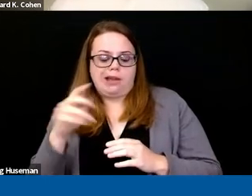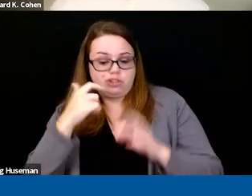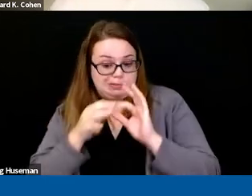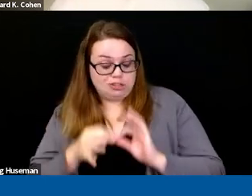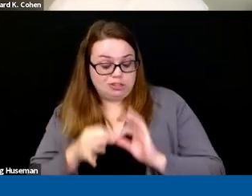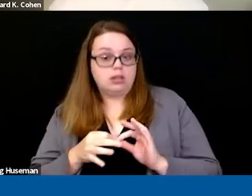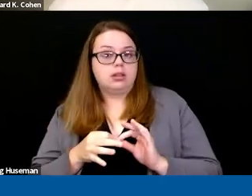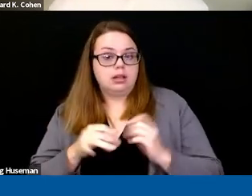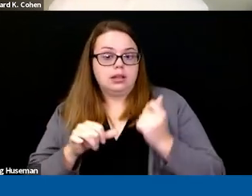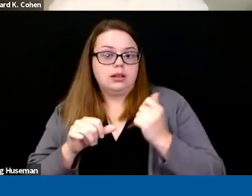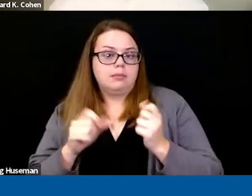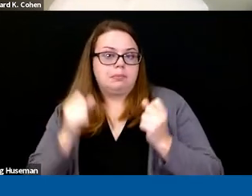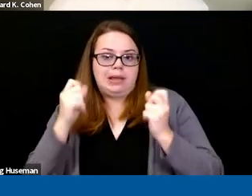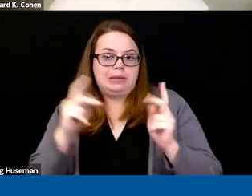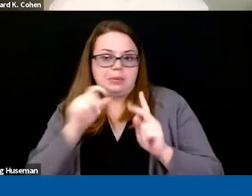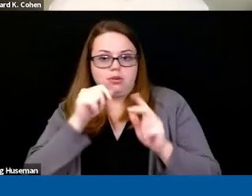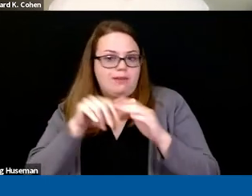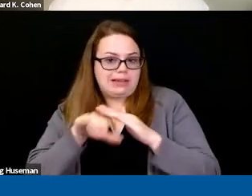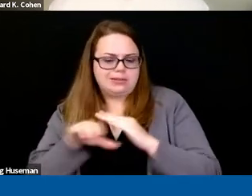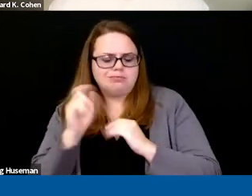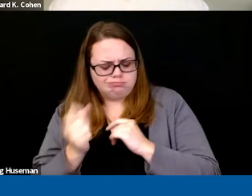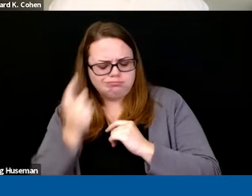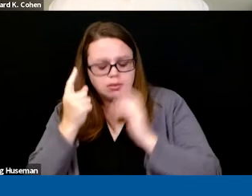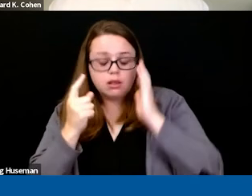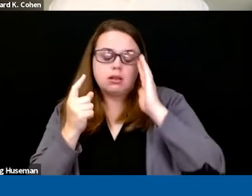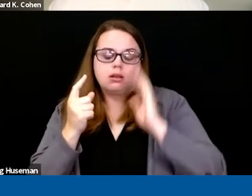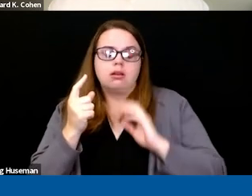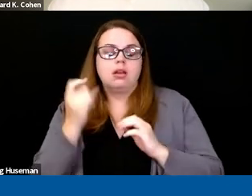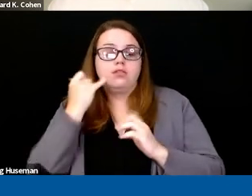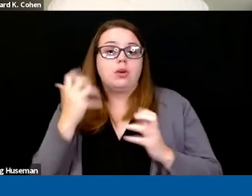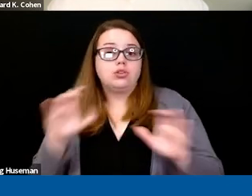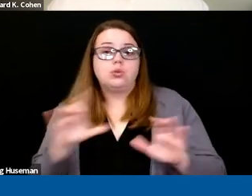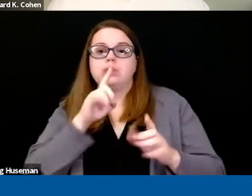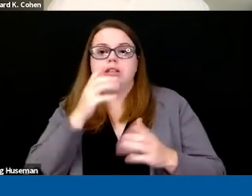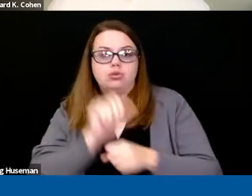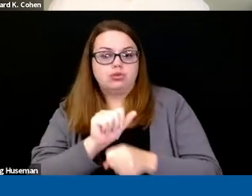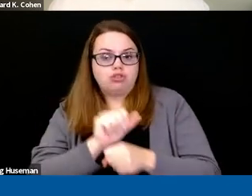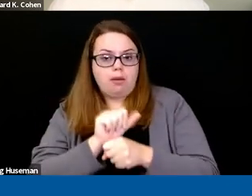which a lot of people just don't have access to, I understand, if you want to do a really good job, again, start with the platform that you have